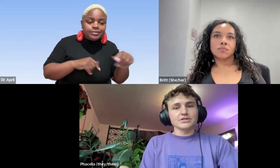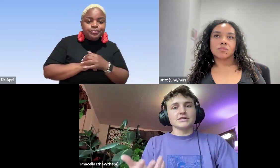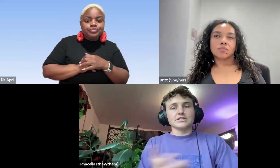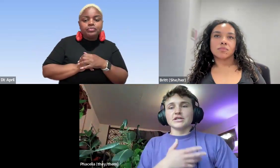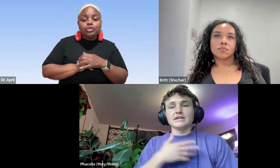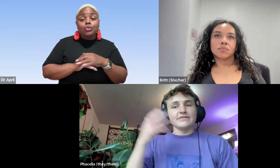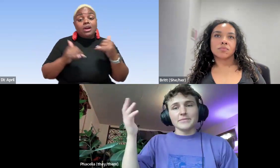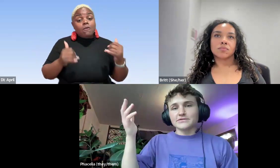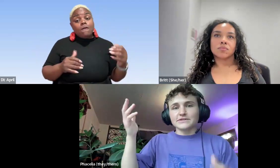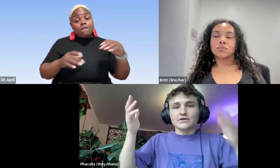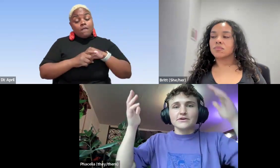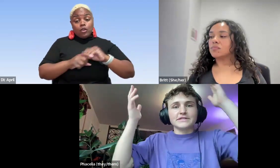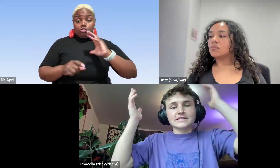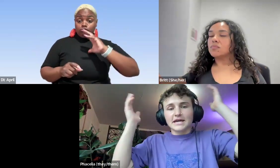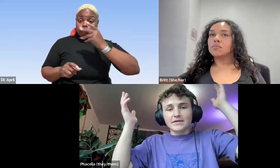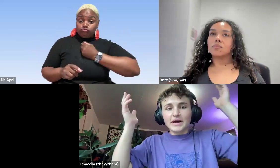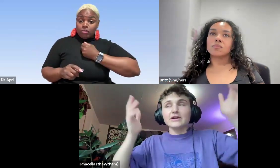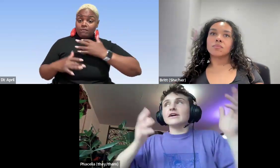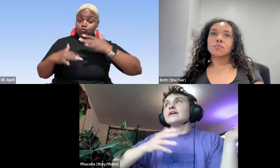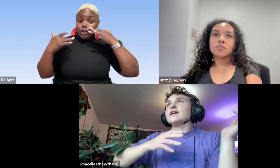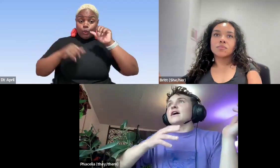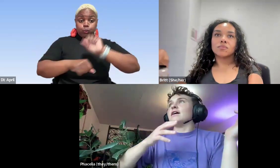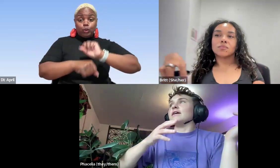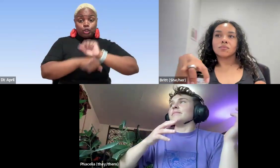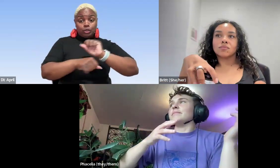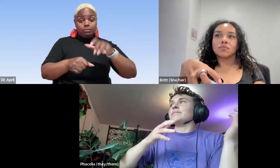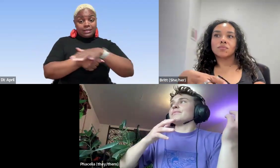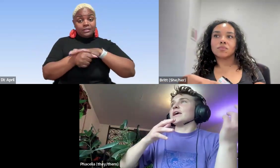were able to transition. Their mental/physical health is getting better, um,